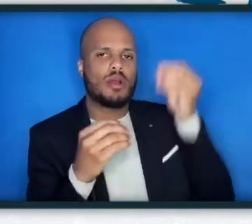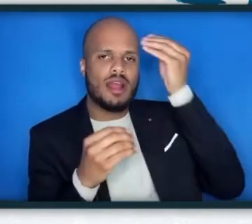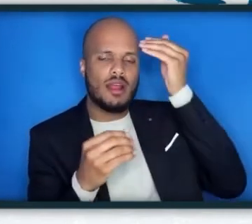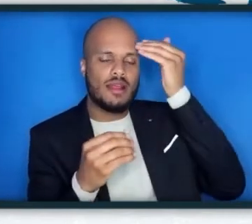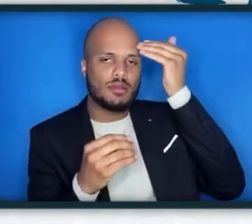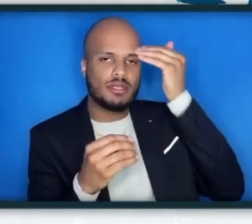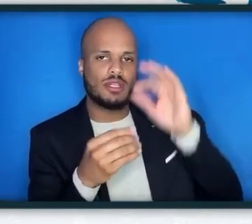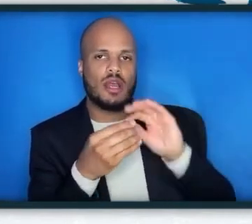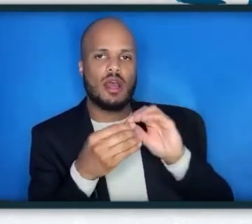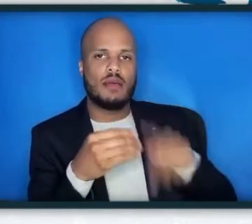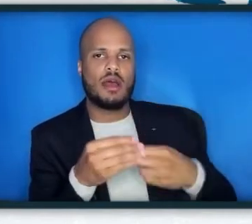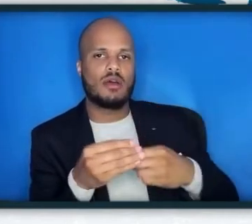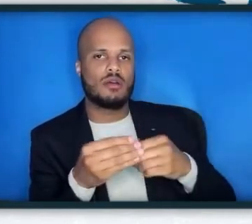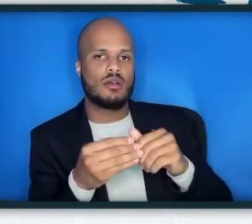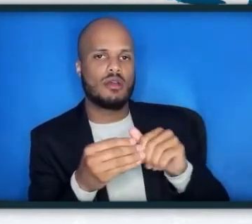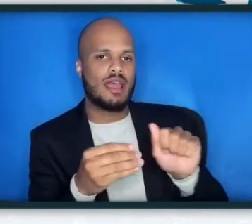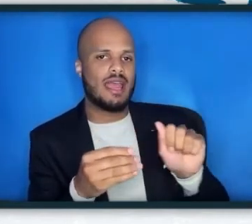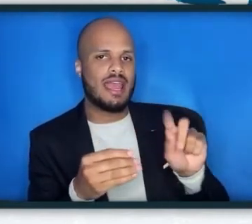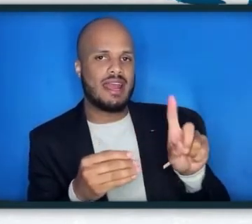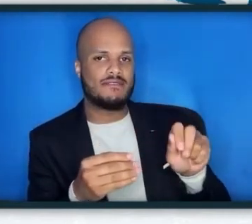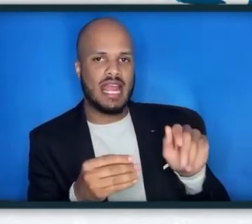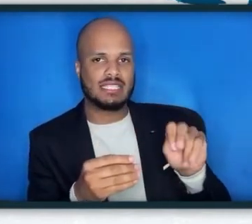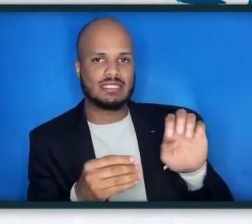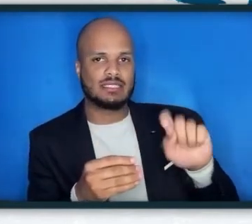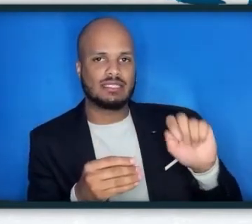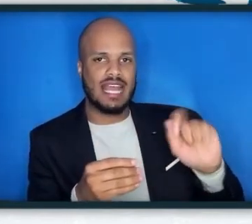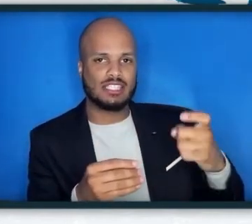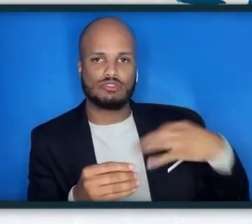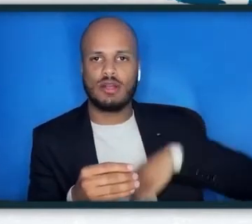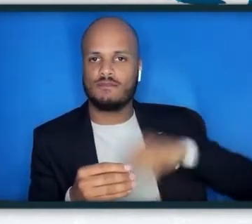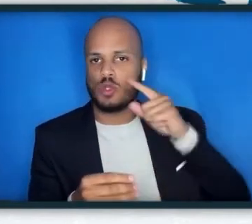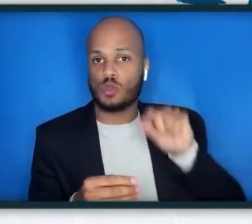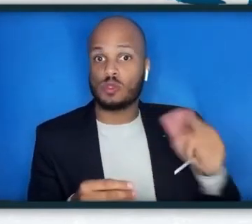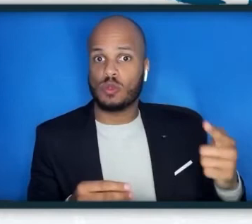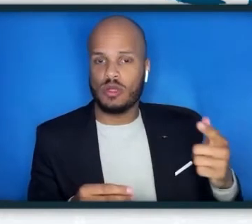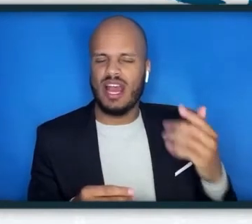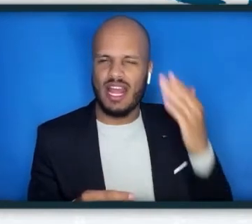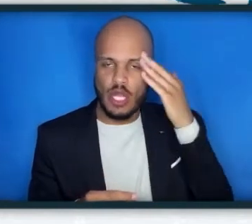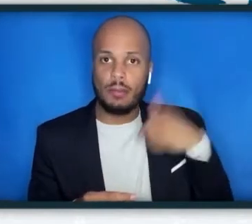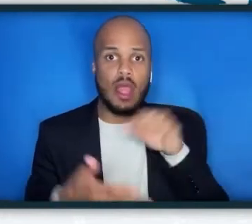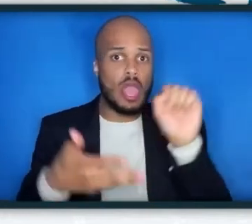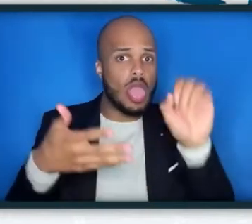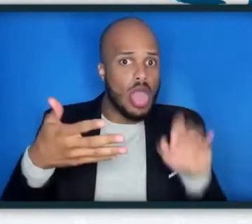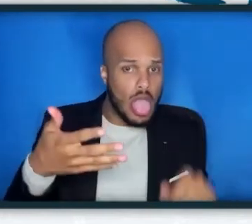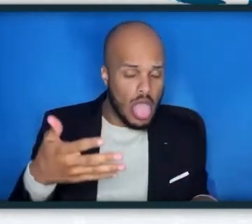payments in 2021. This may sound complicated, but help is available.